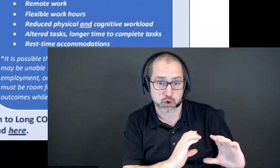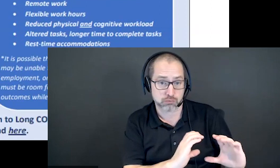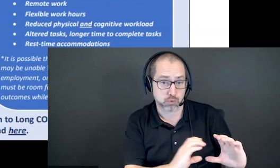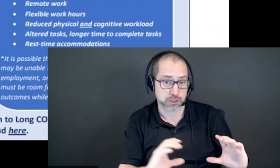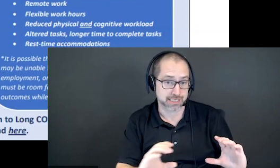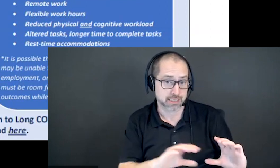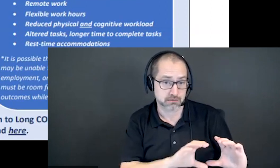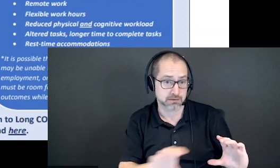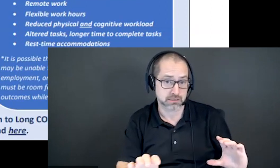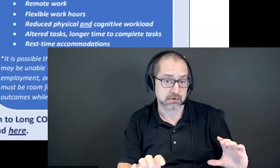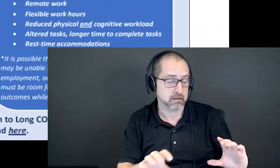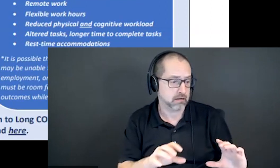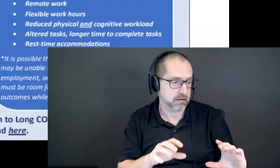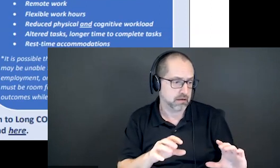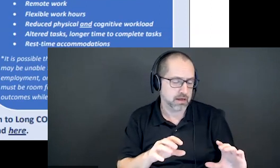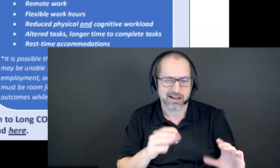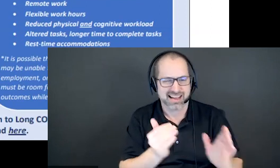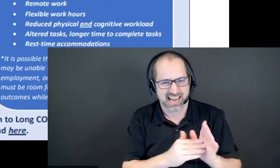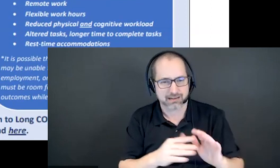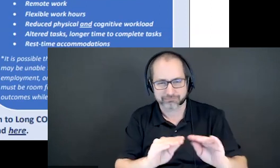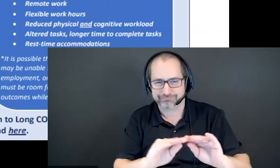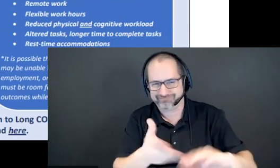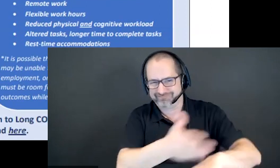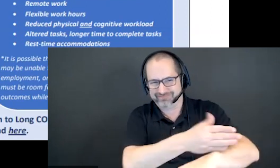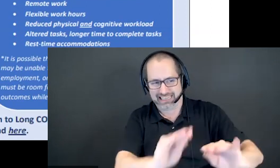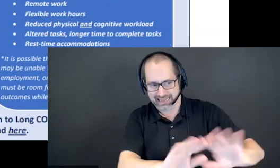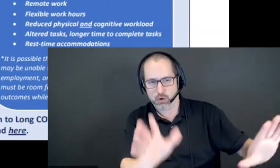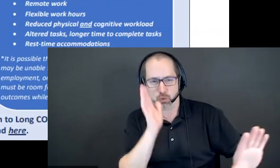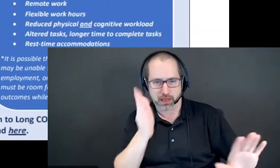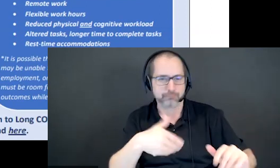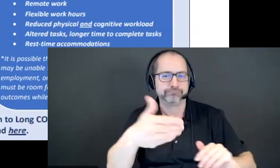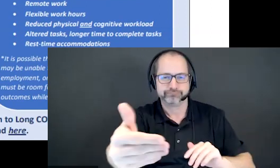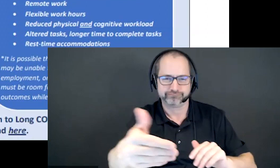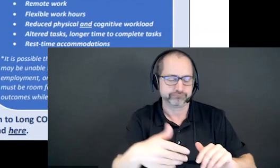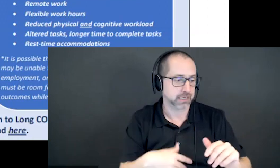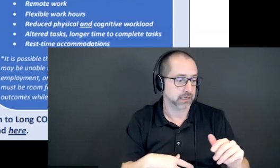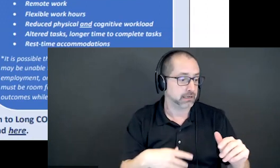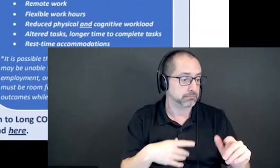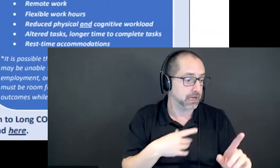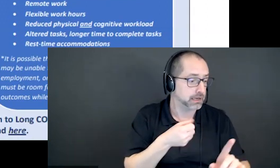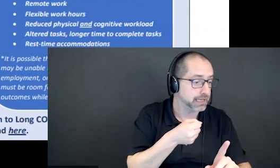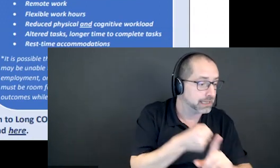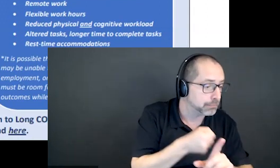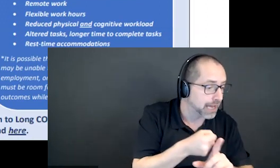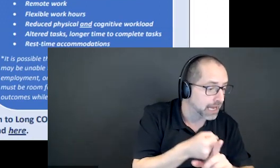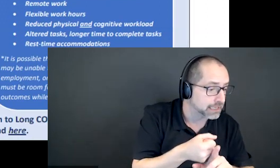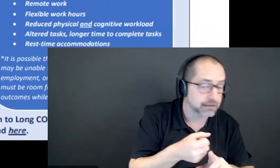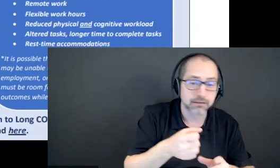cleaner after this week the impact of symptoms on function so whether it's day-to-day activities